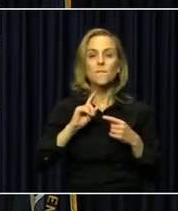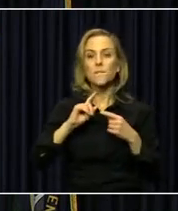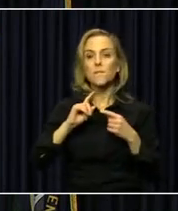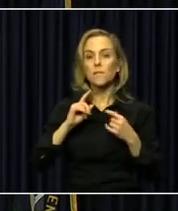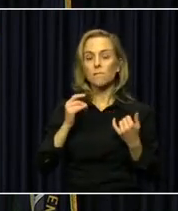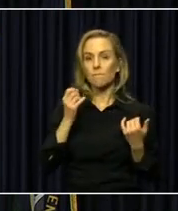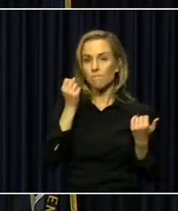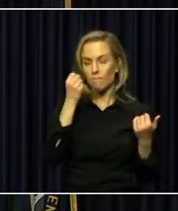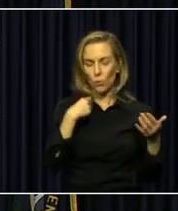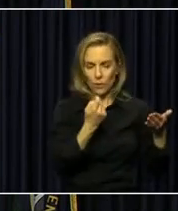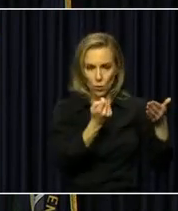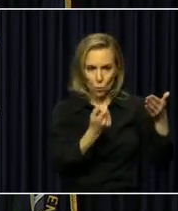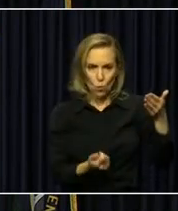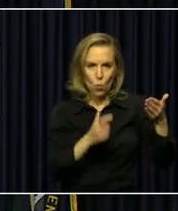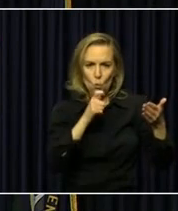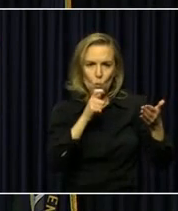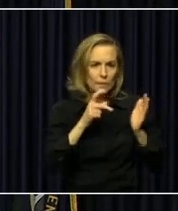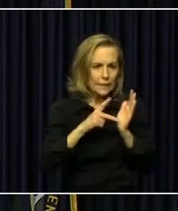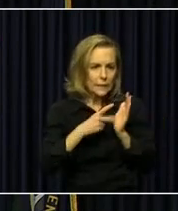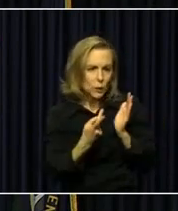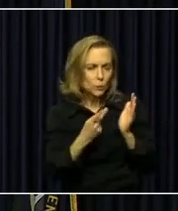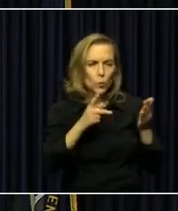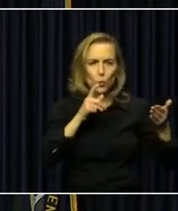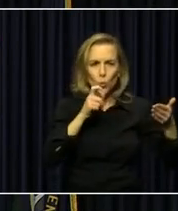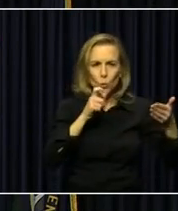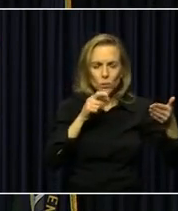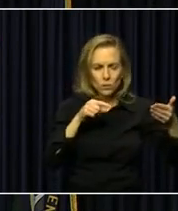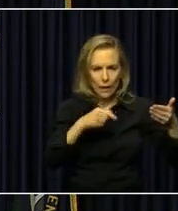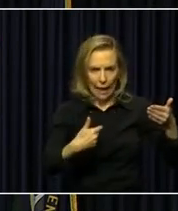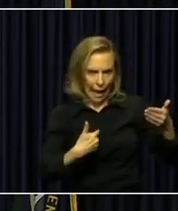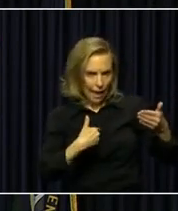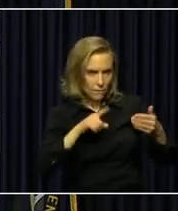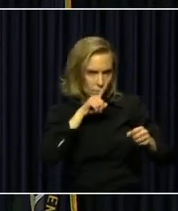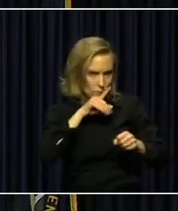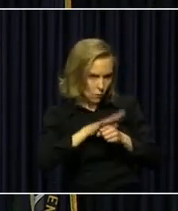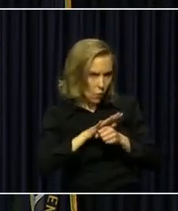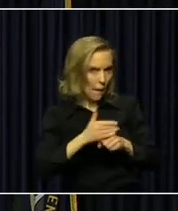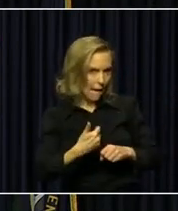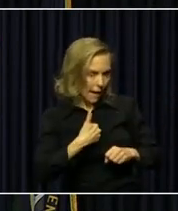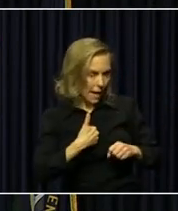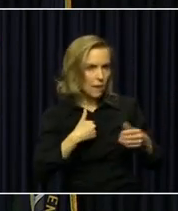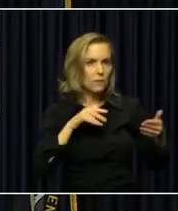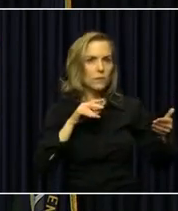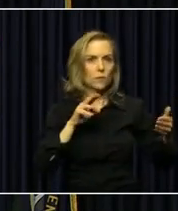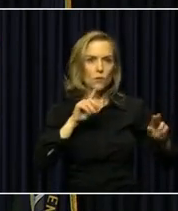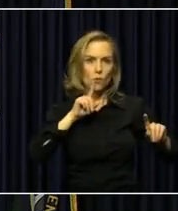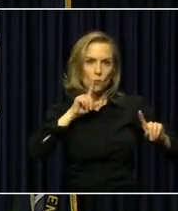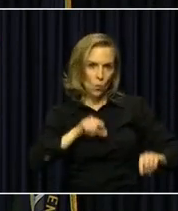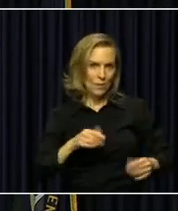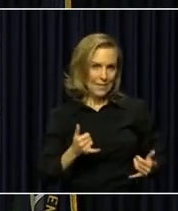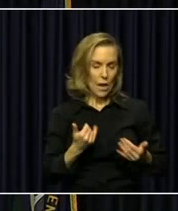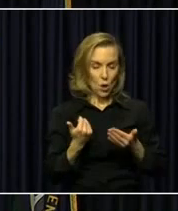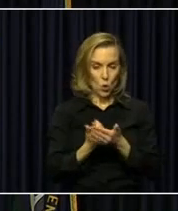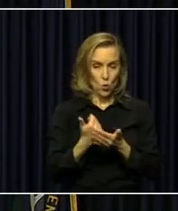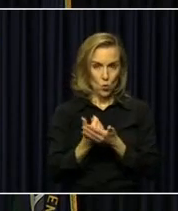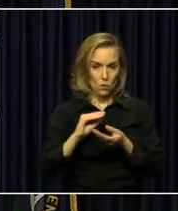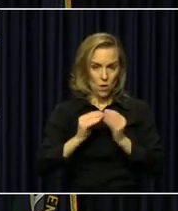FROM YESTERDAY. EVERY IN THE ICU, 534. CURRENT 155.